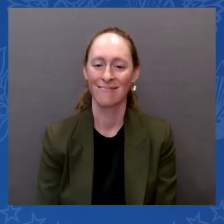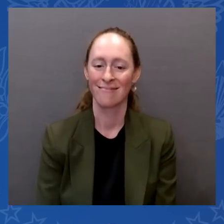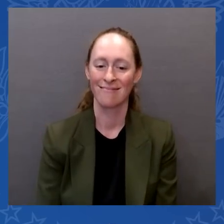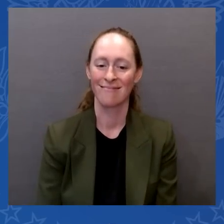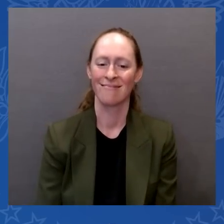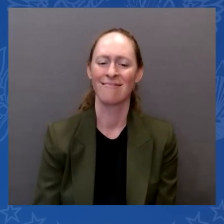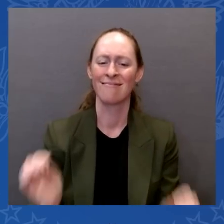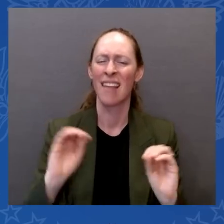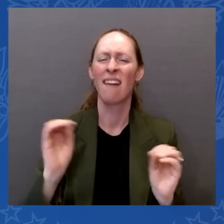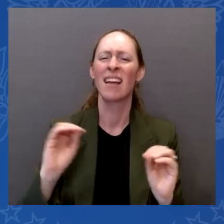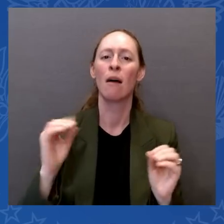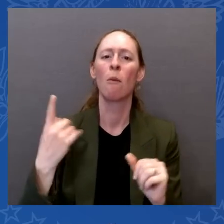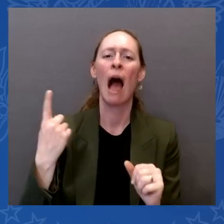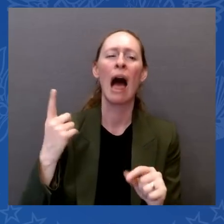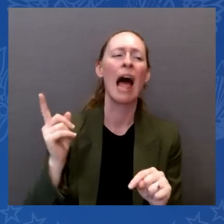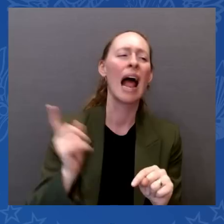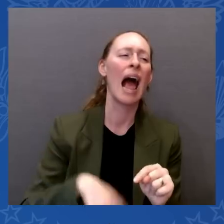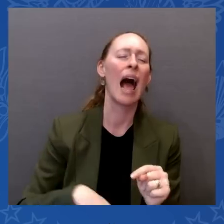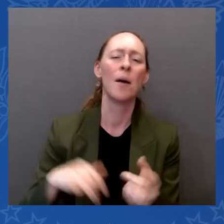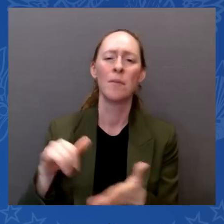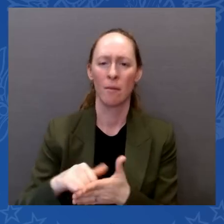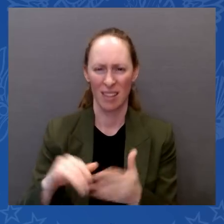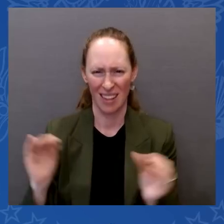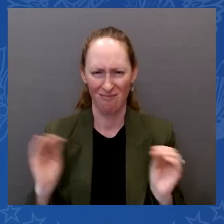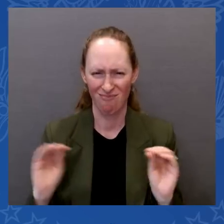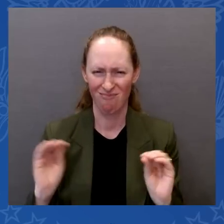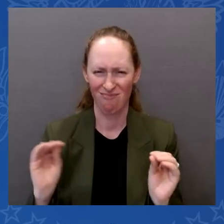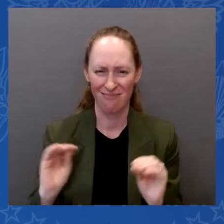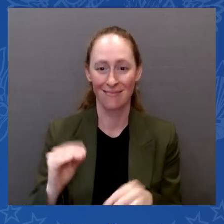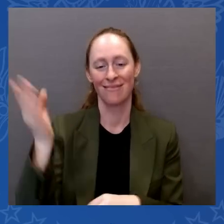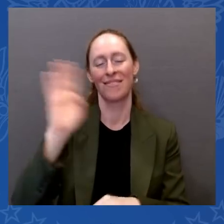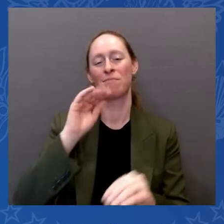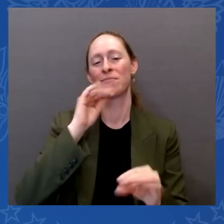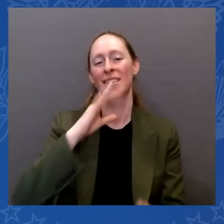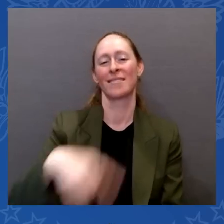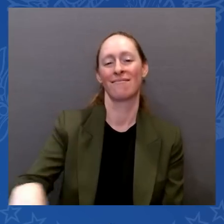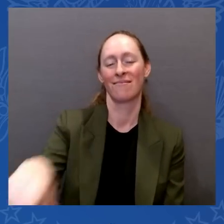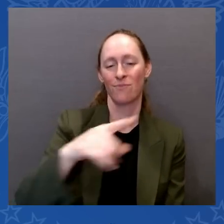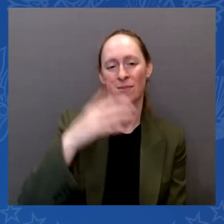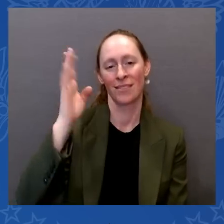So, God bless you all. And may God protect our troops. Thank you, thank you, thank you.